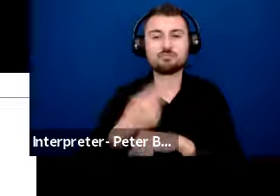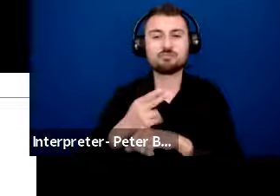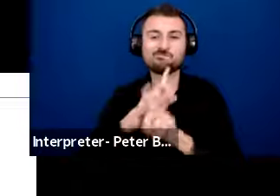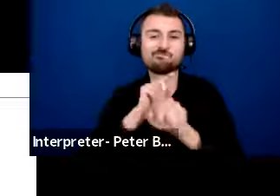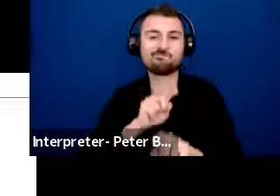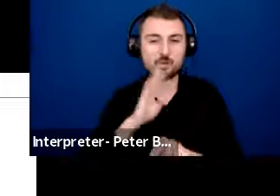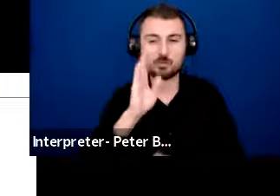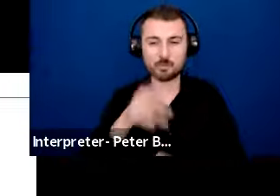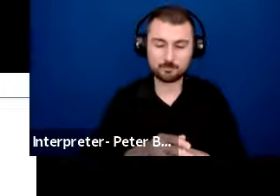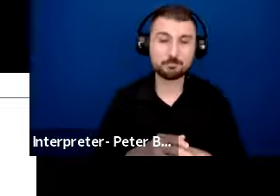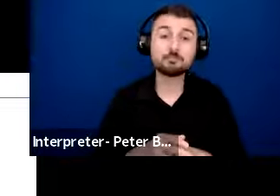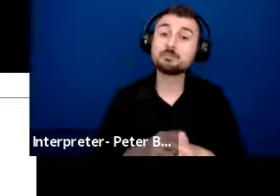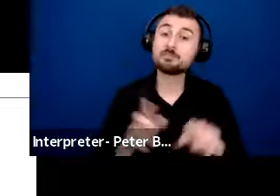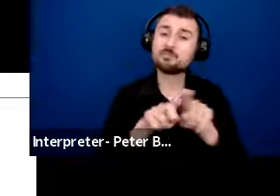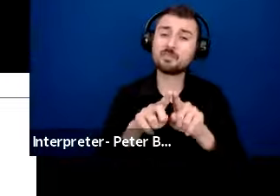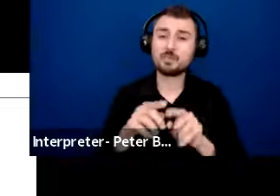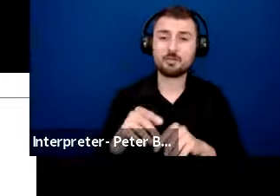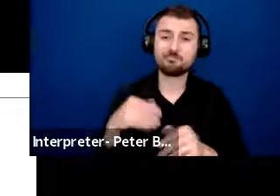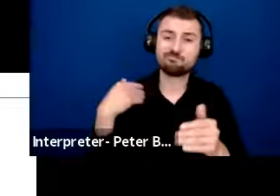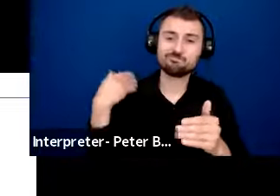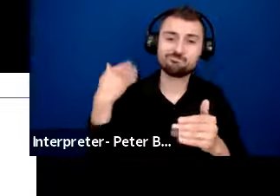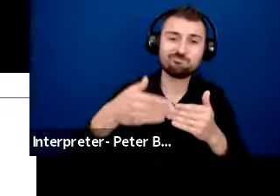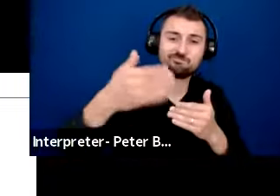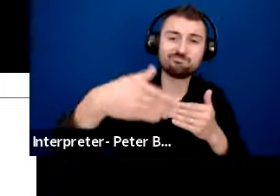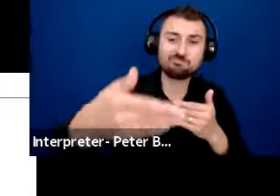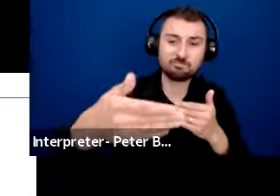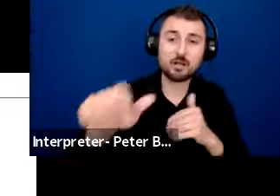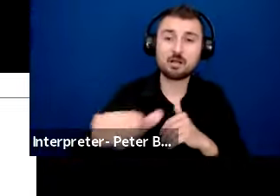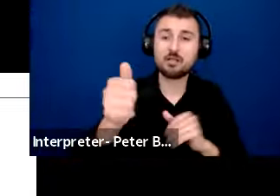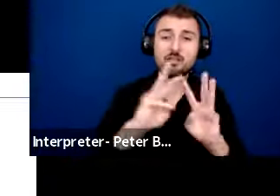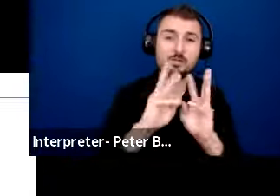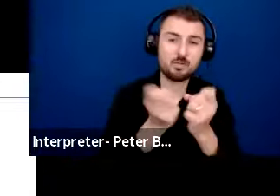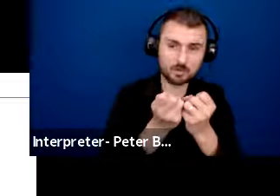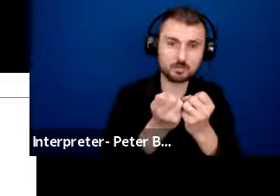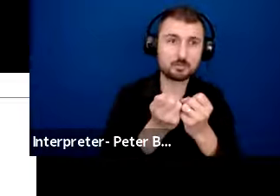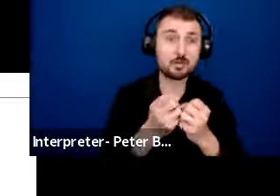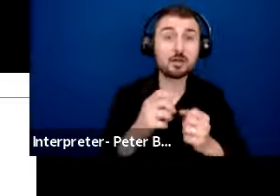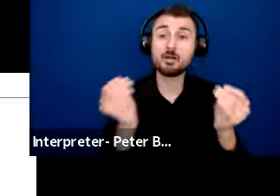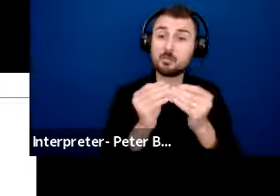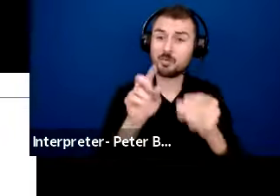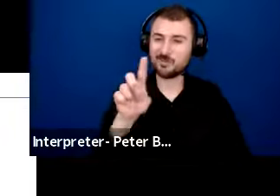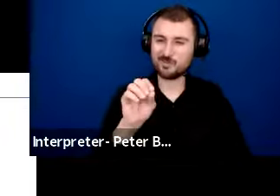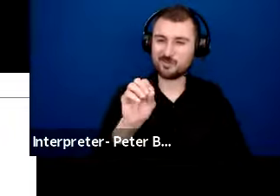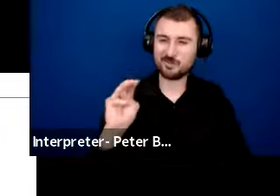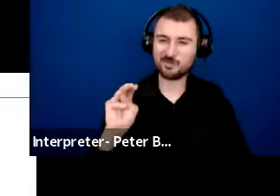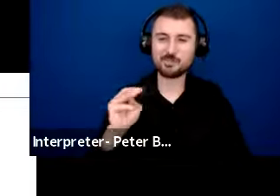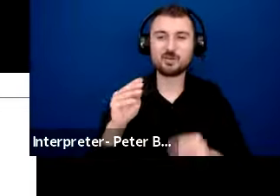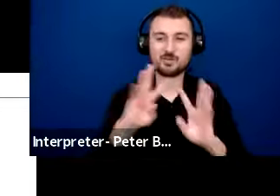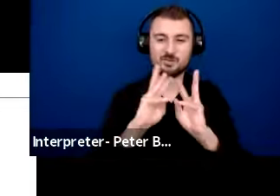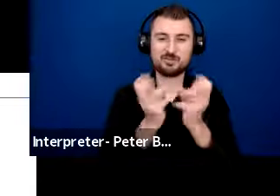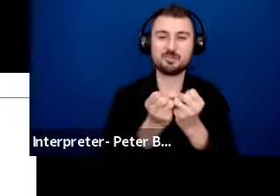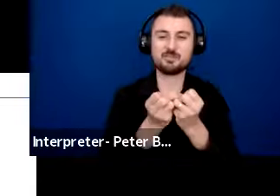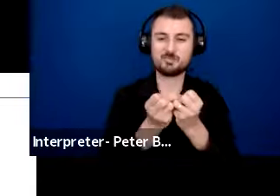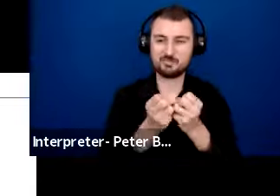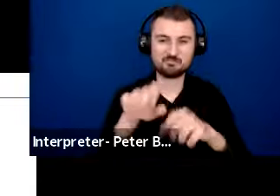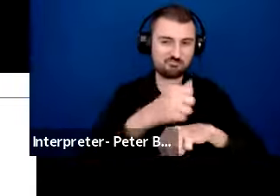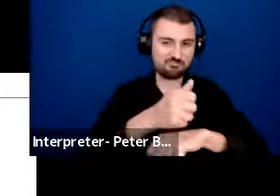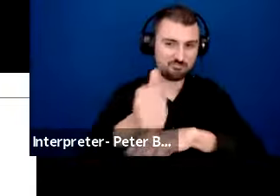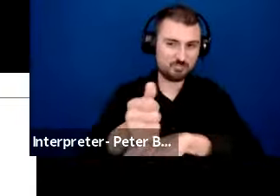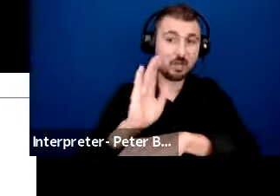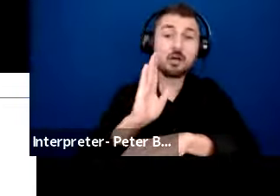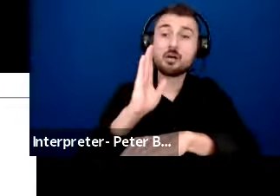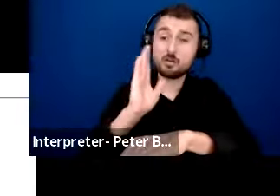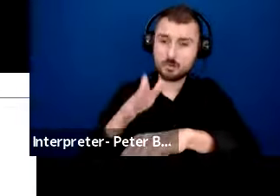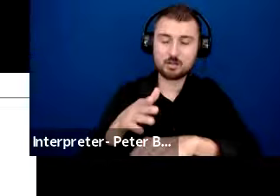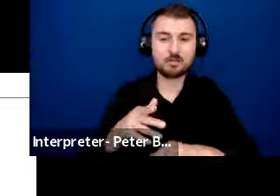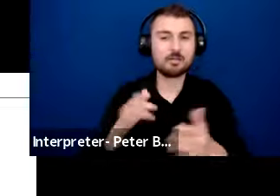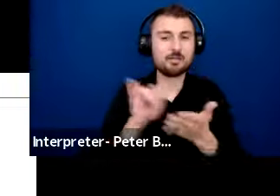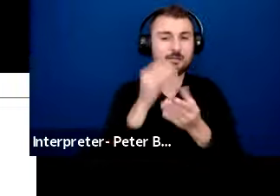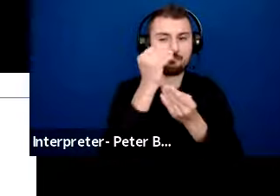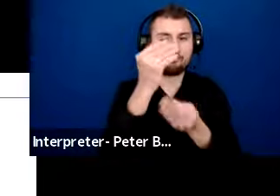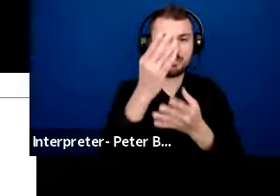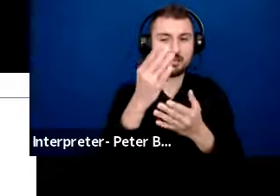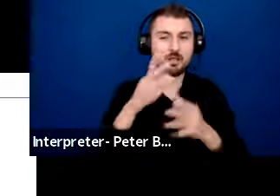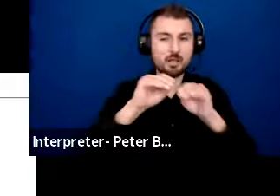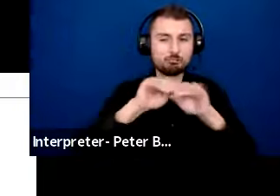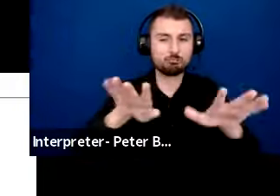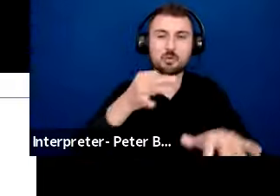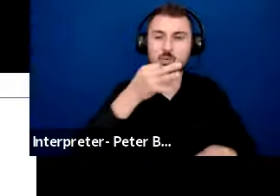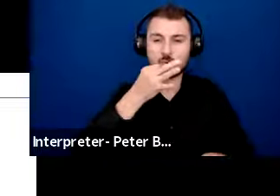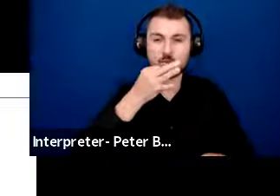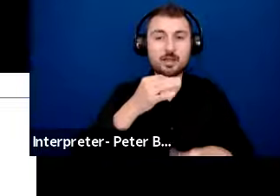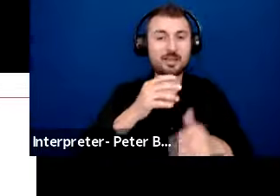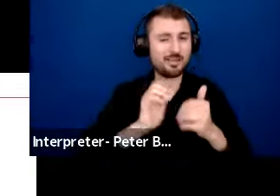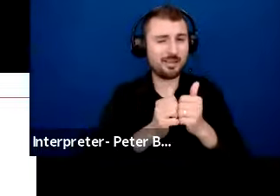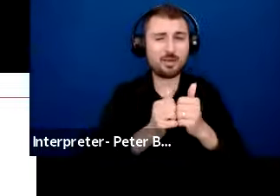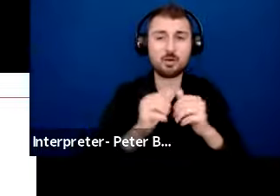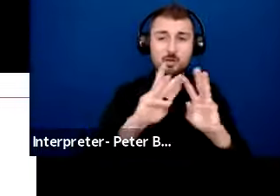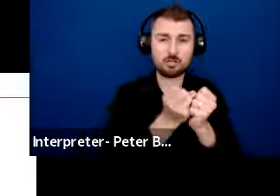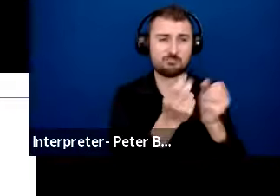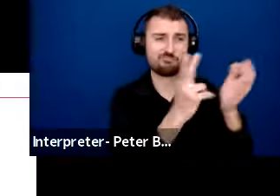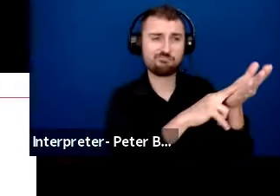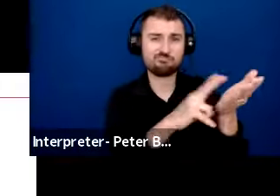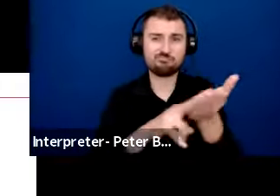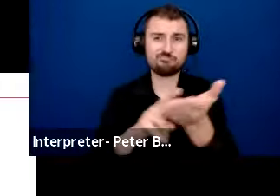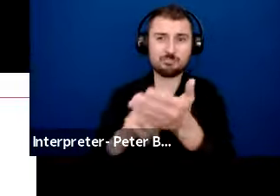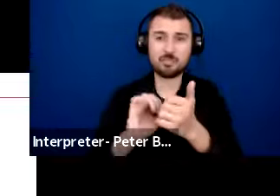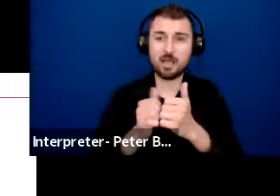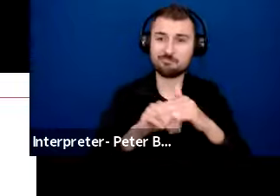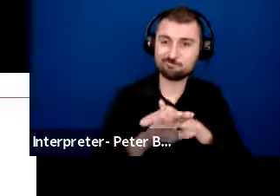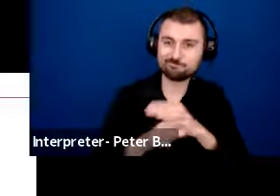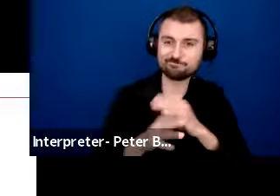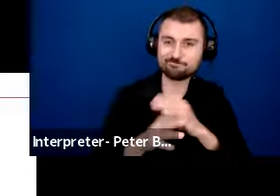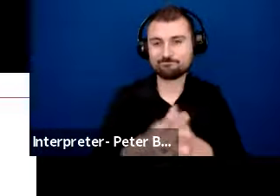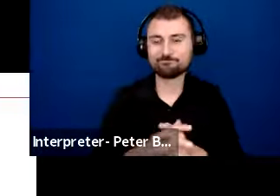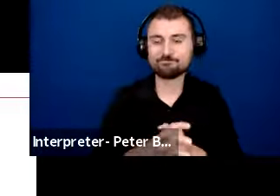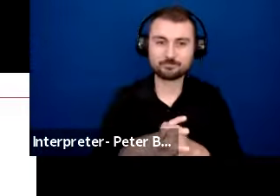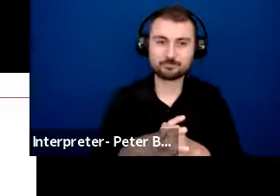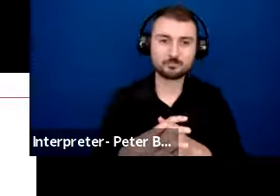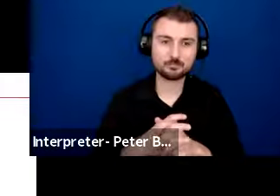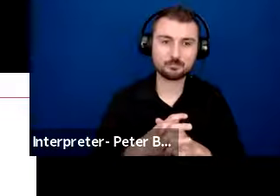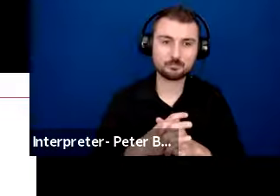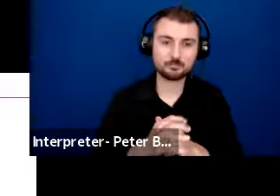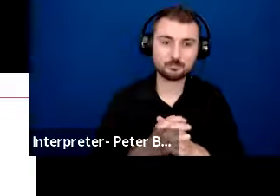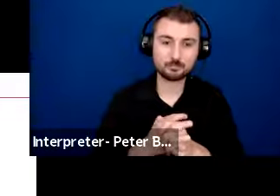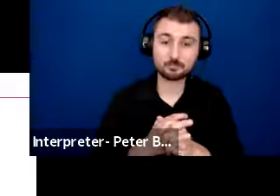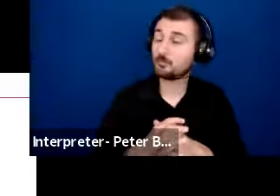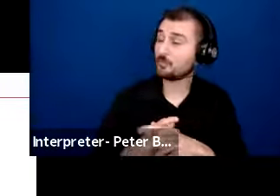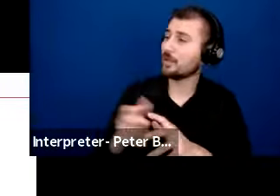If we don't get to your question this is recorded and saving the chat and for the questions that are not answered we will respond through email or a different medium as well